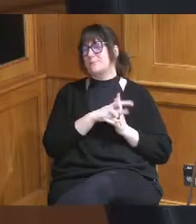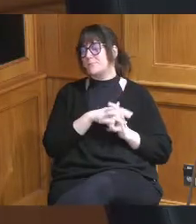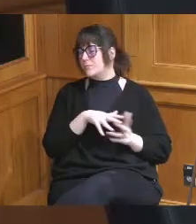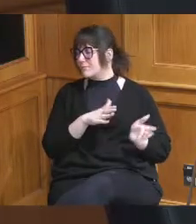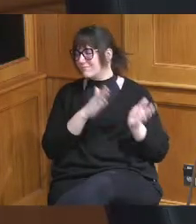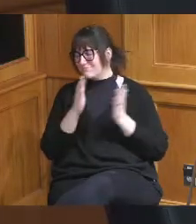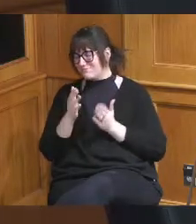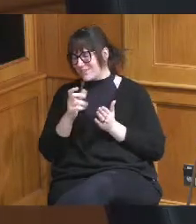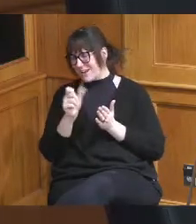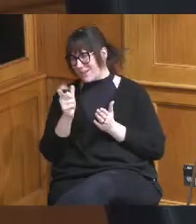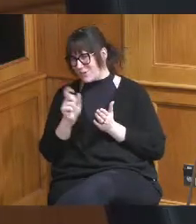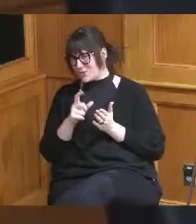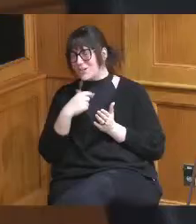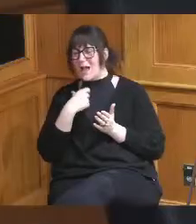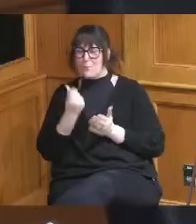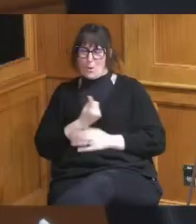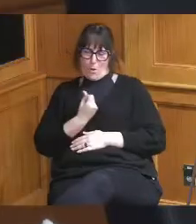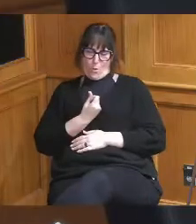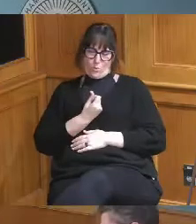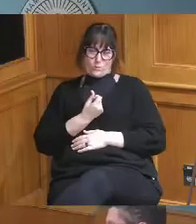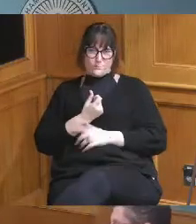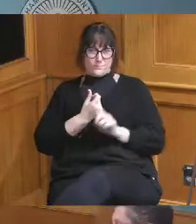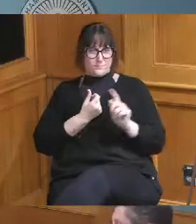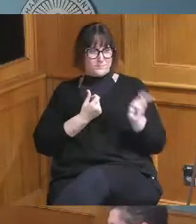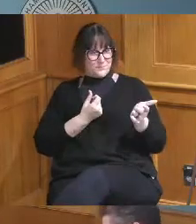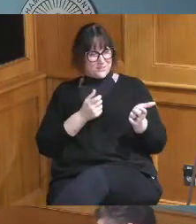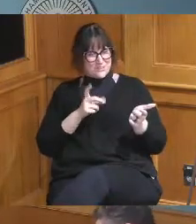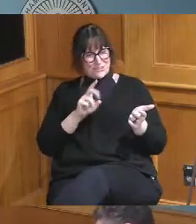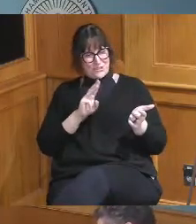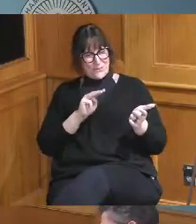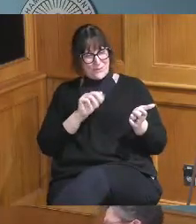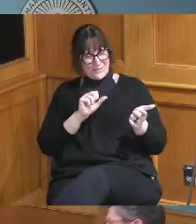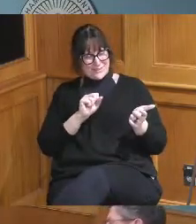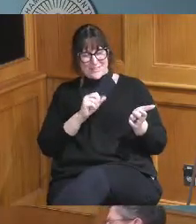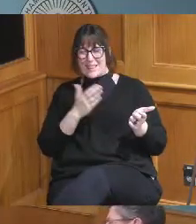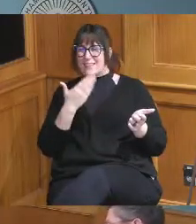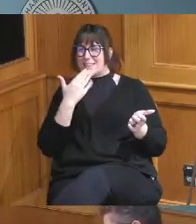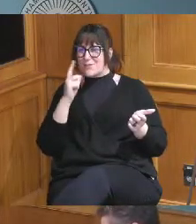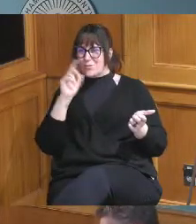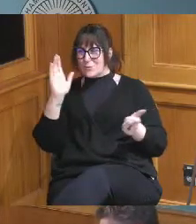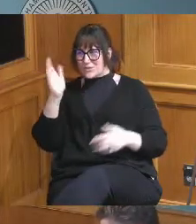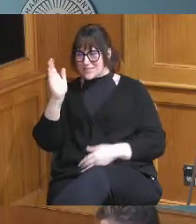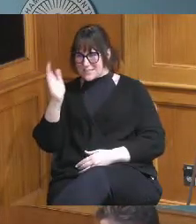going to hold it so Commissioner s dius thank you thank you for your presentation so the criteria